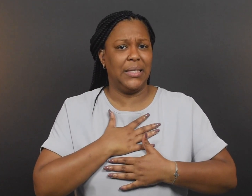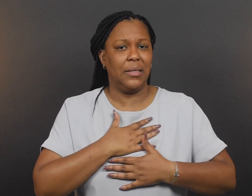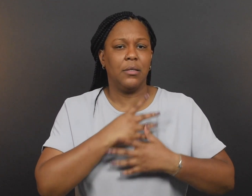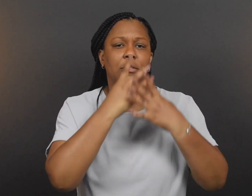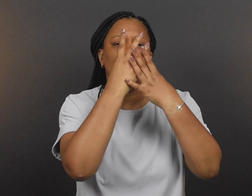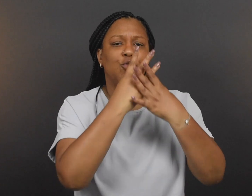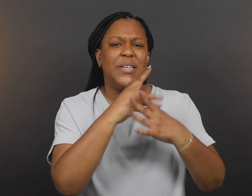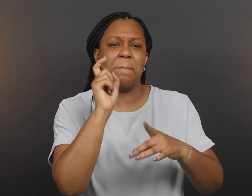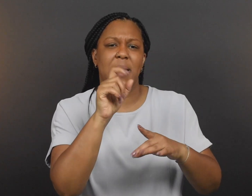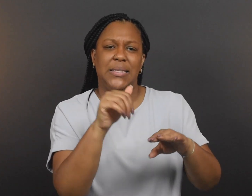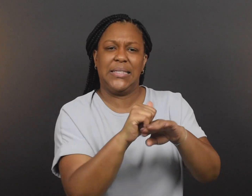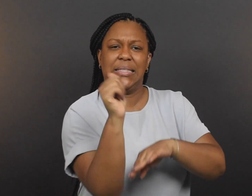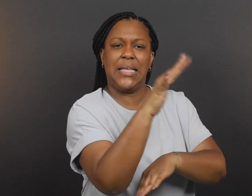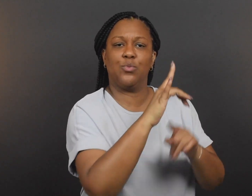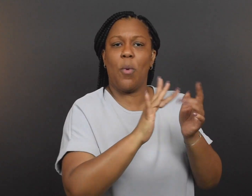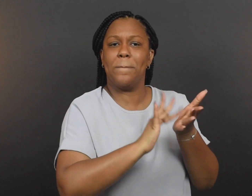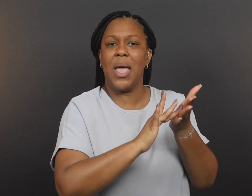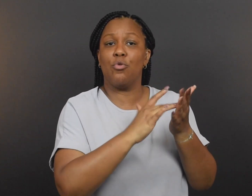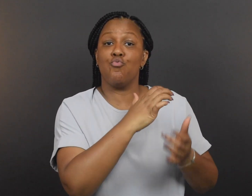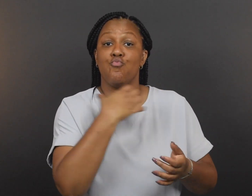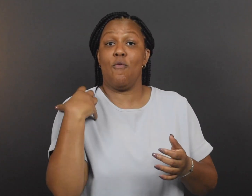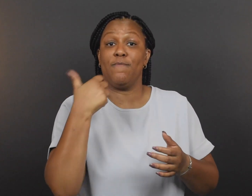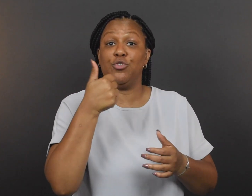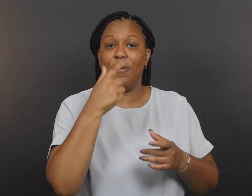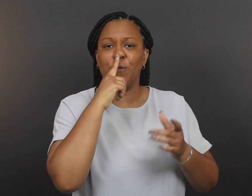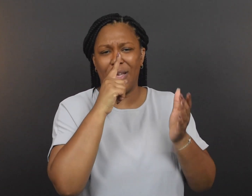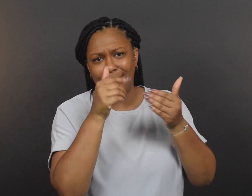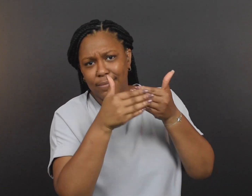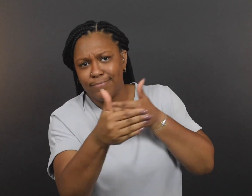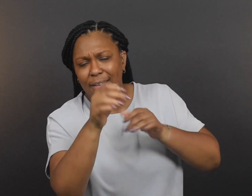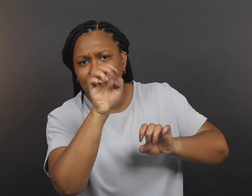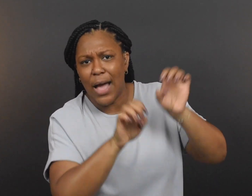the screeners sent them to medical officers for further evaluation.